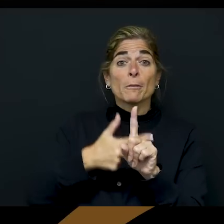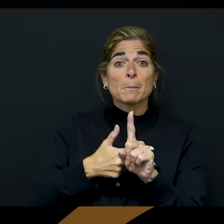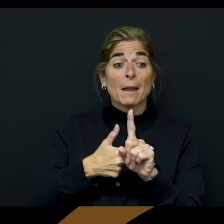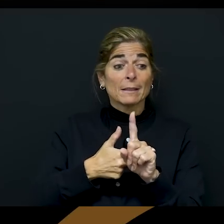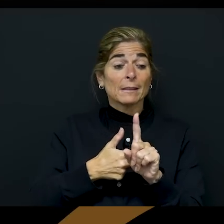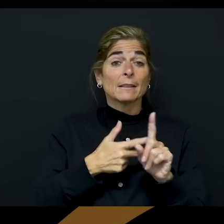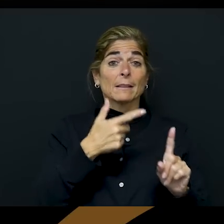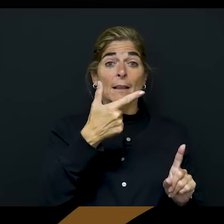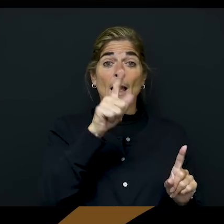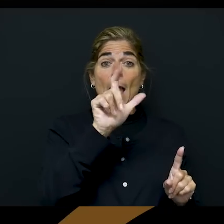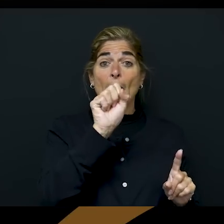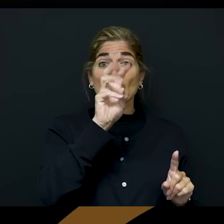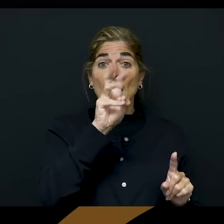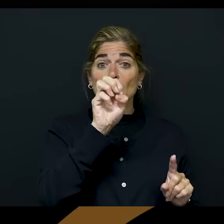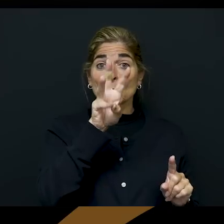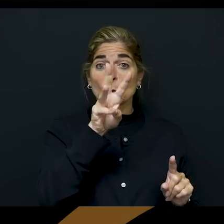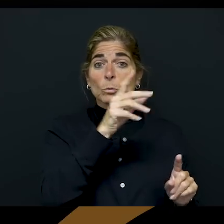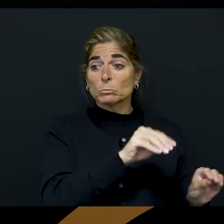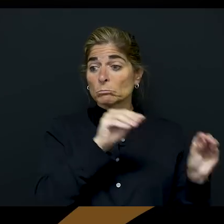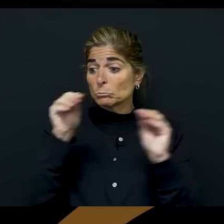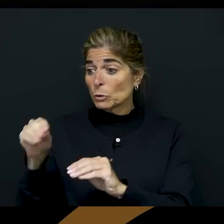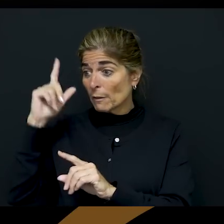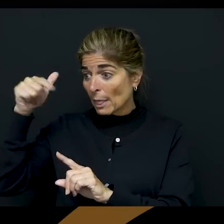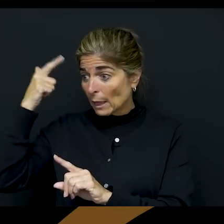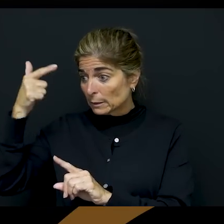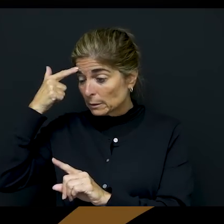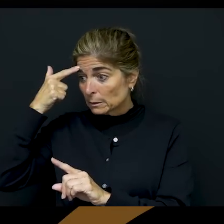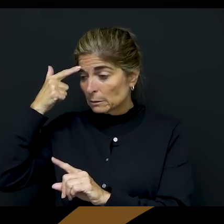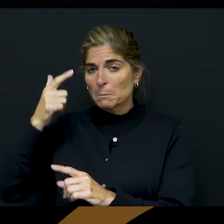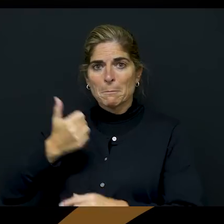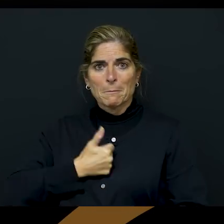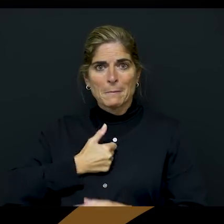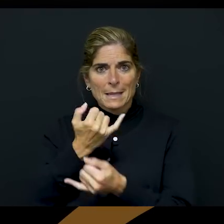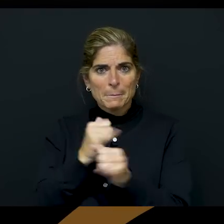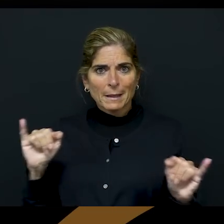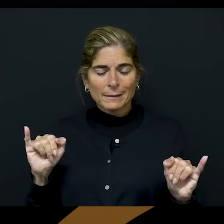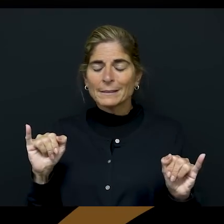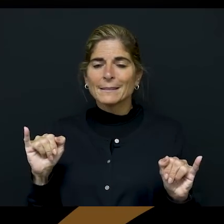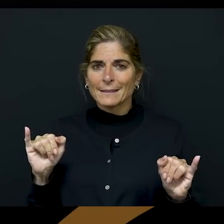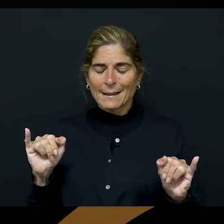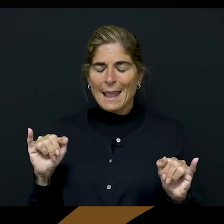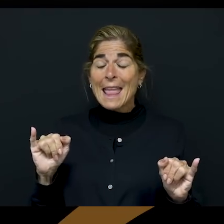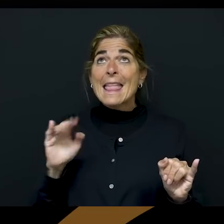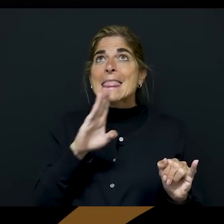from Glasgow to London, living just outside of London on my own. It was something I had never imagined I would do.